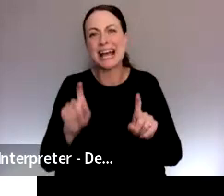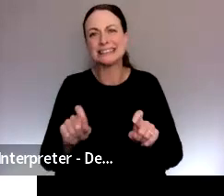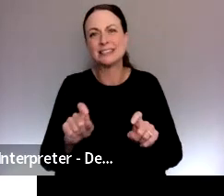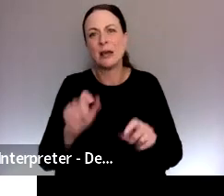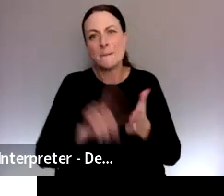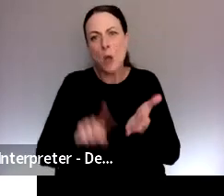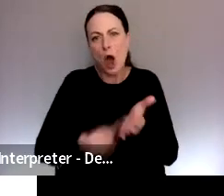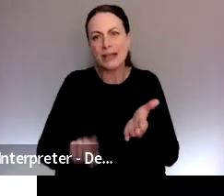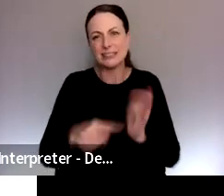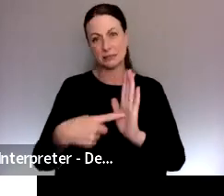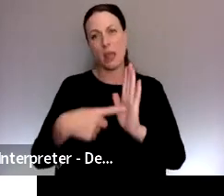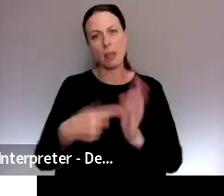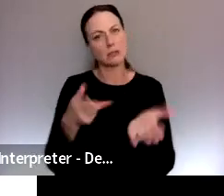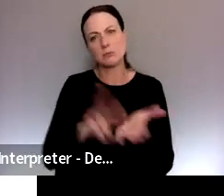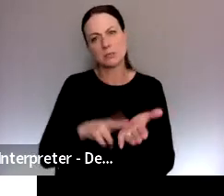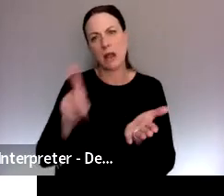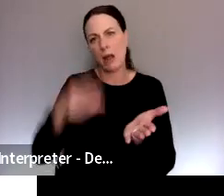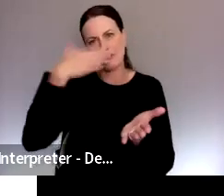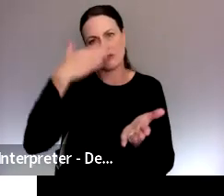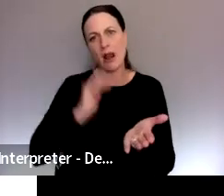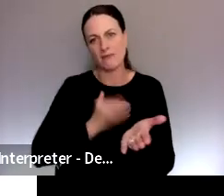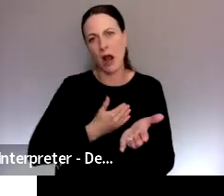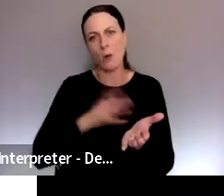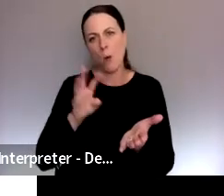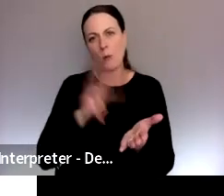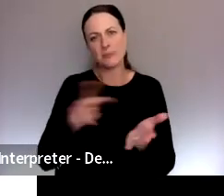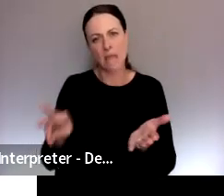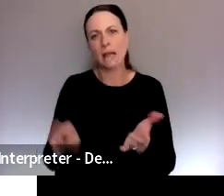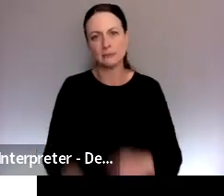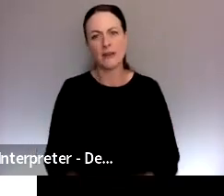and you can sign up for that right on the front page of our website.